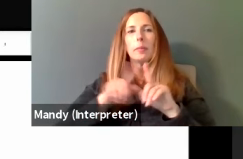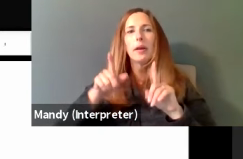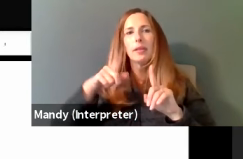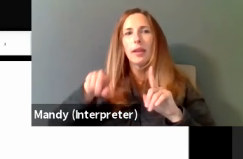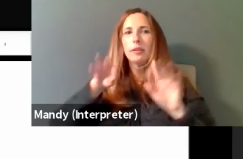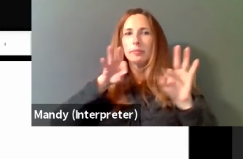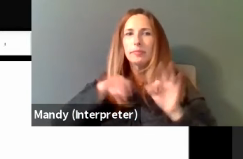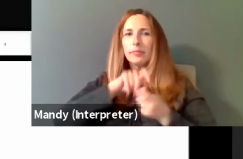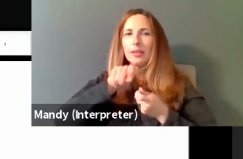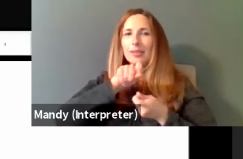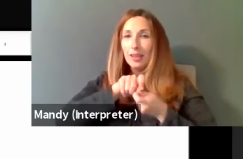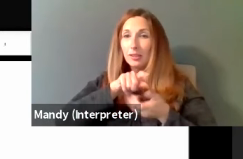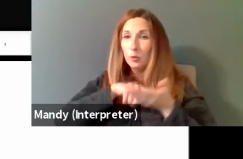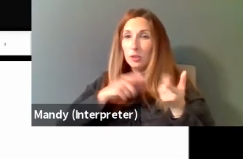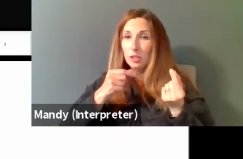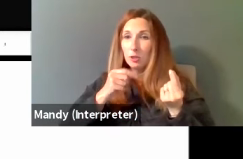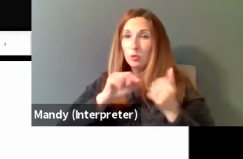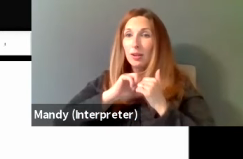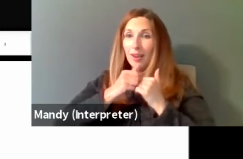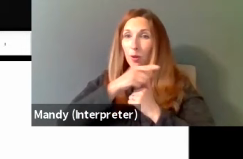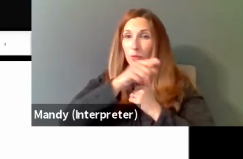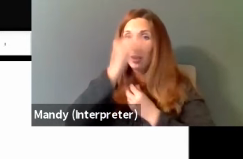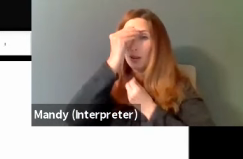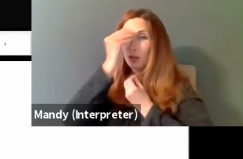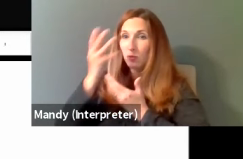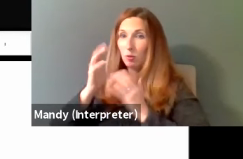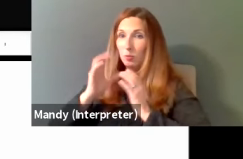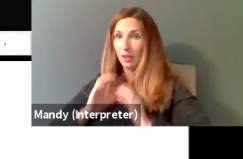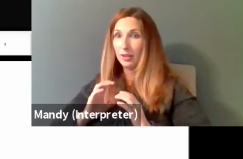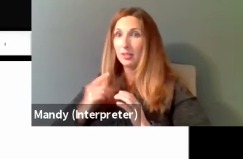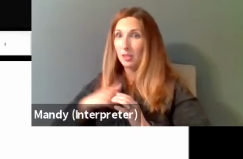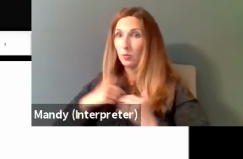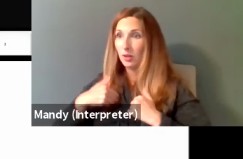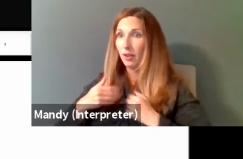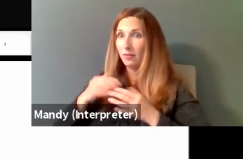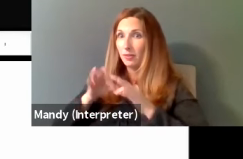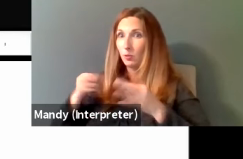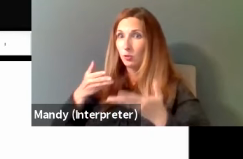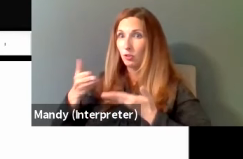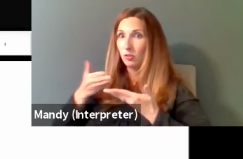And when they give notice to their clients that they have language services available